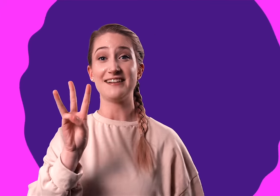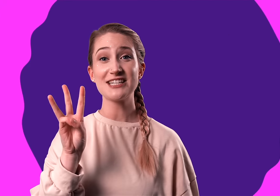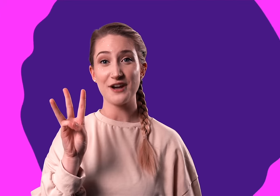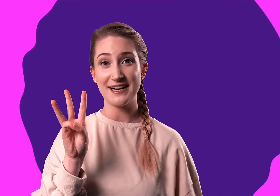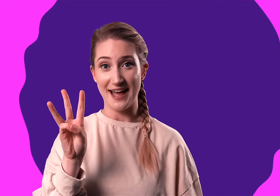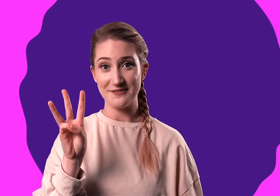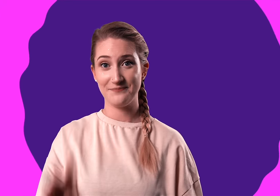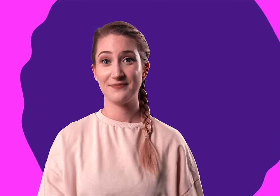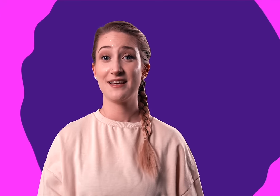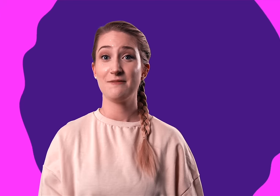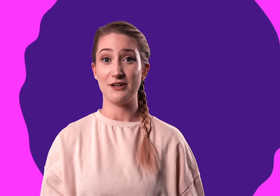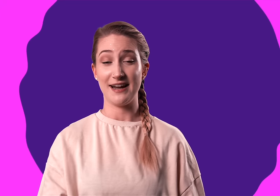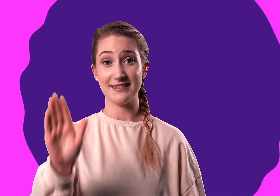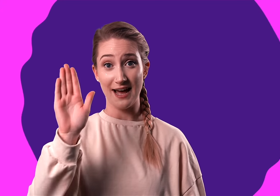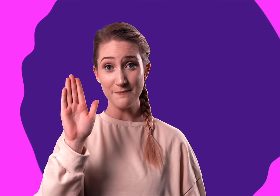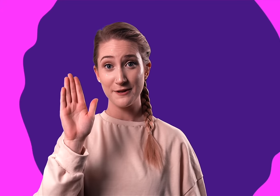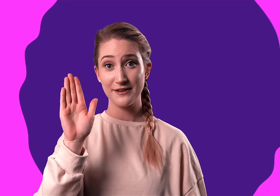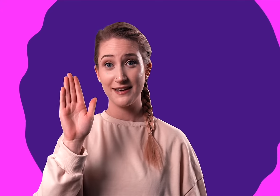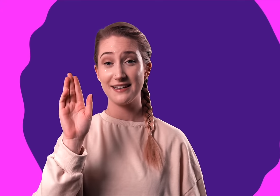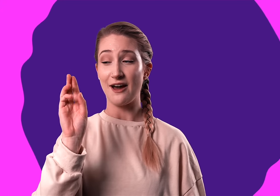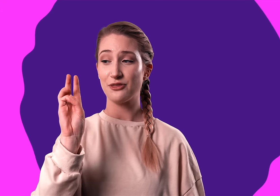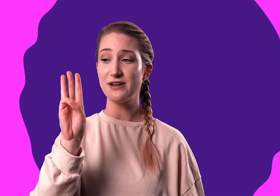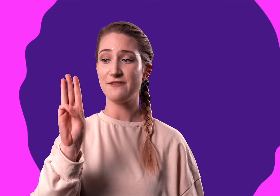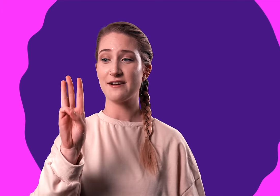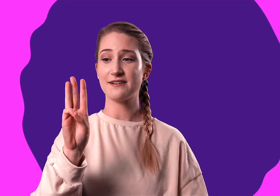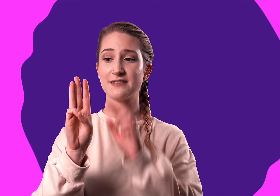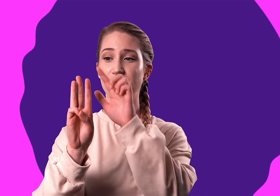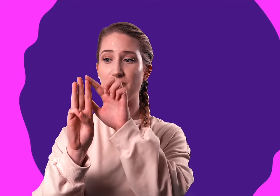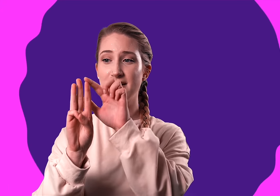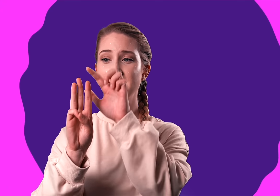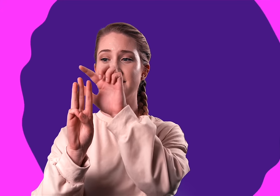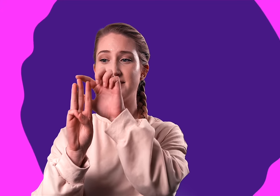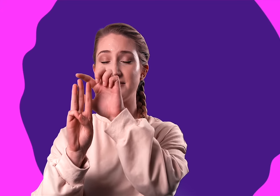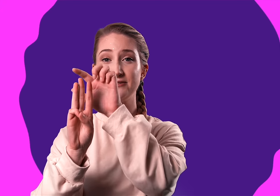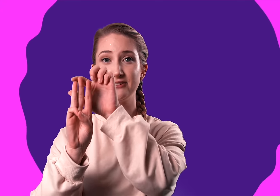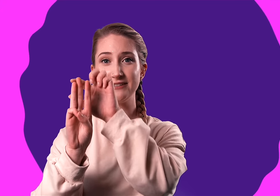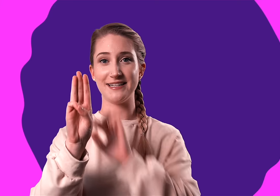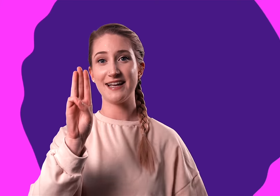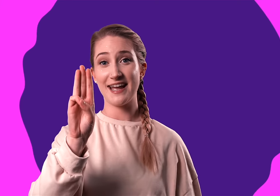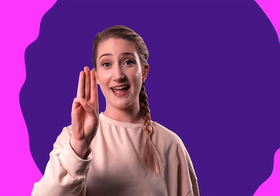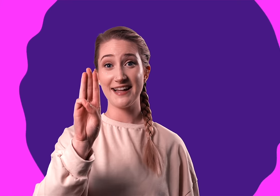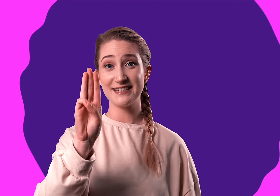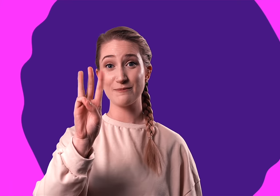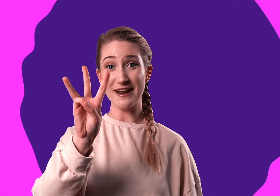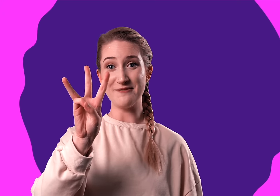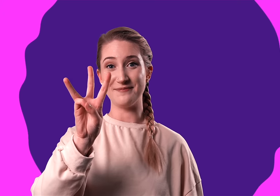Now let's try it again. Put your hand up. Count three fingers. One, two, three. And spread them.